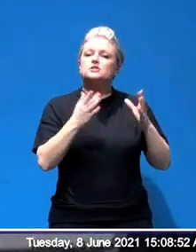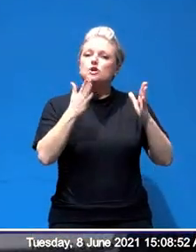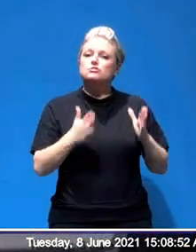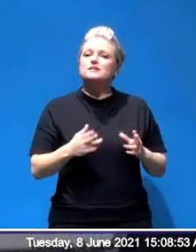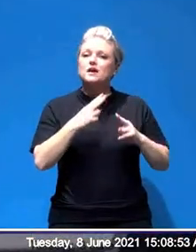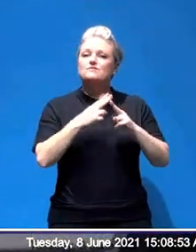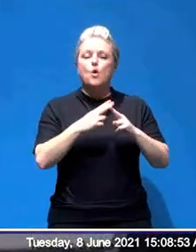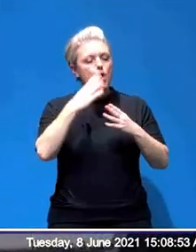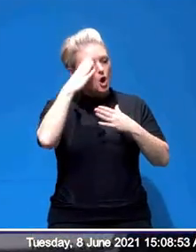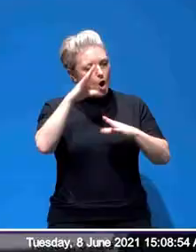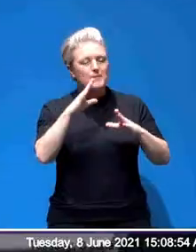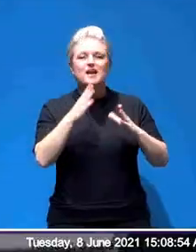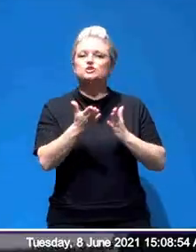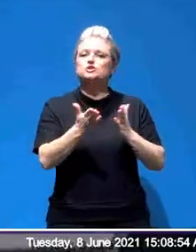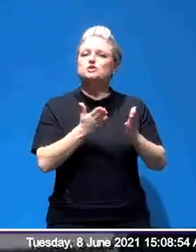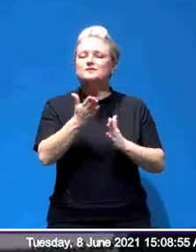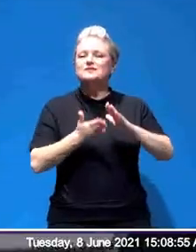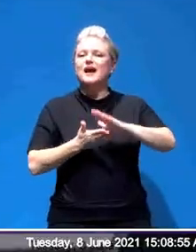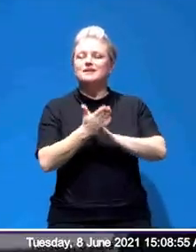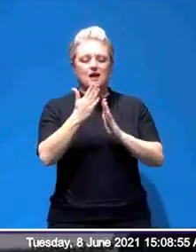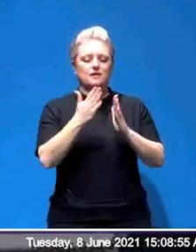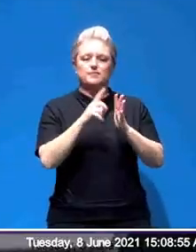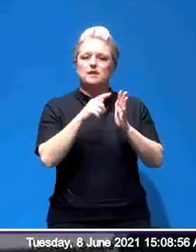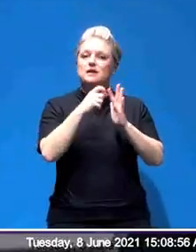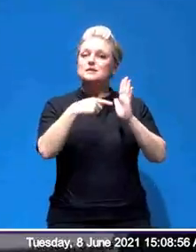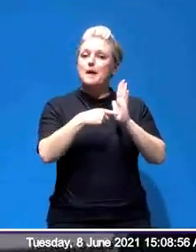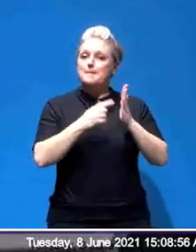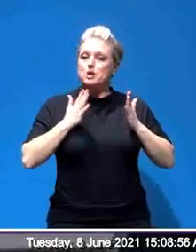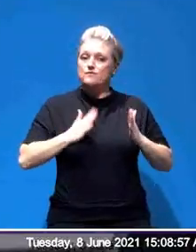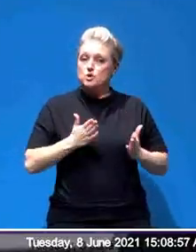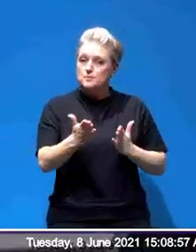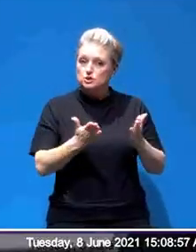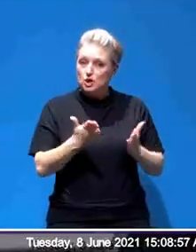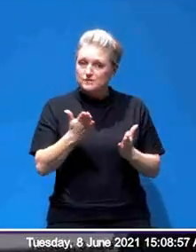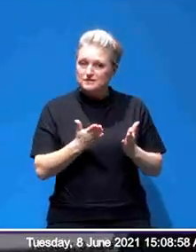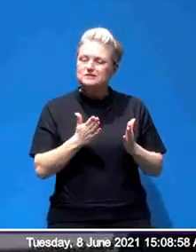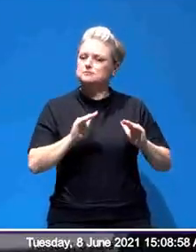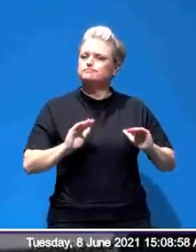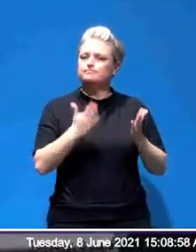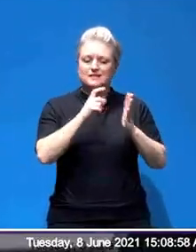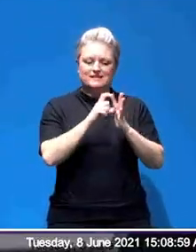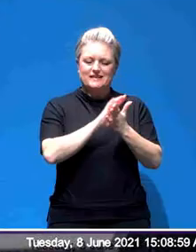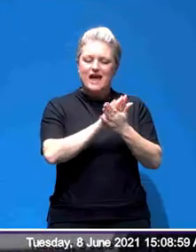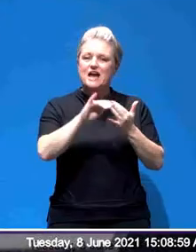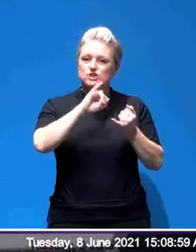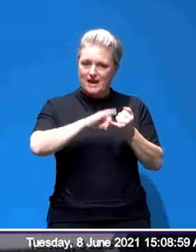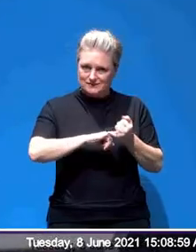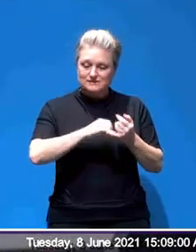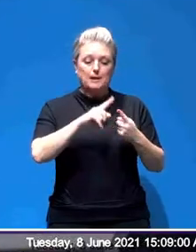Department for Human Services, with responsibility for the disability group homes and also aged care facilities.